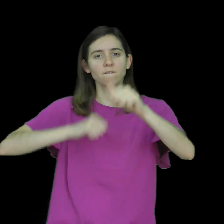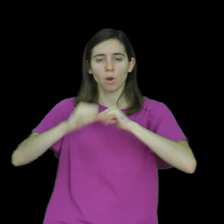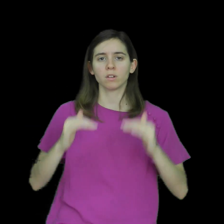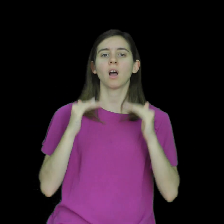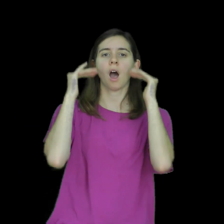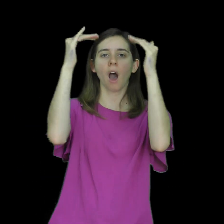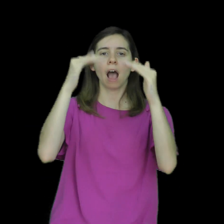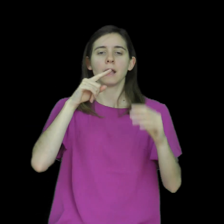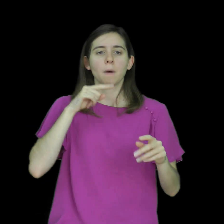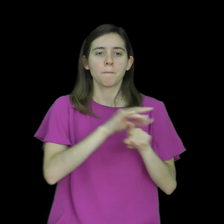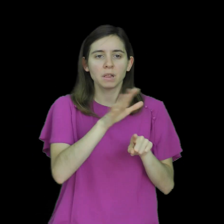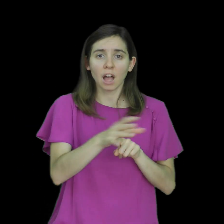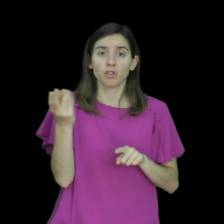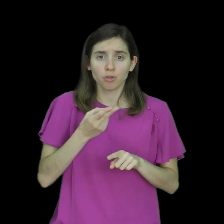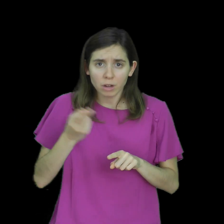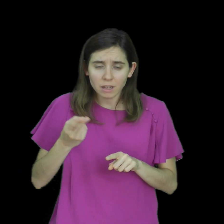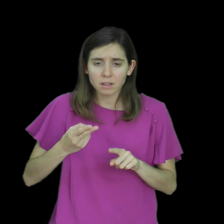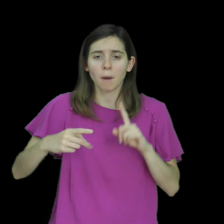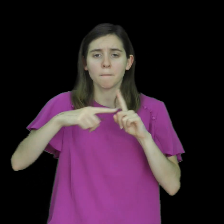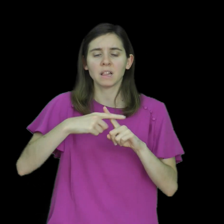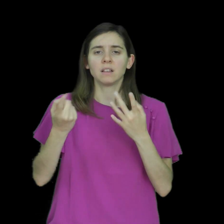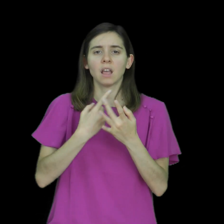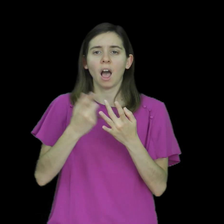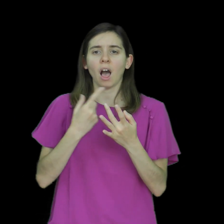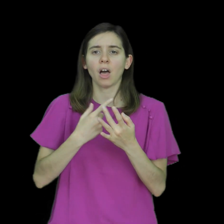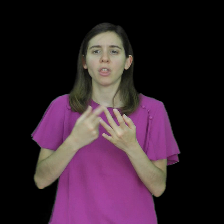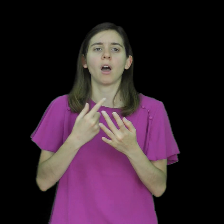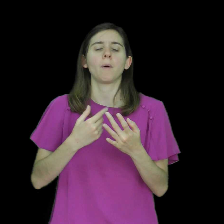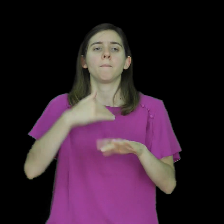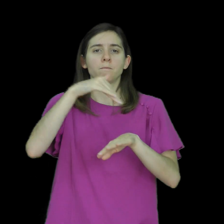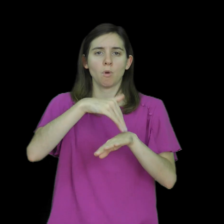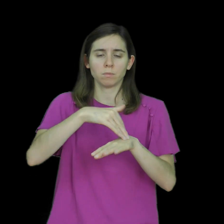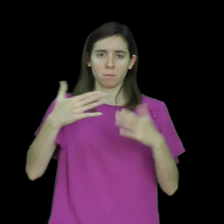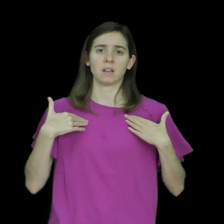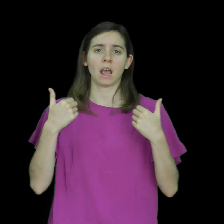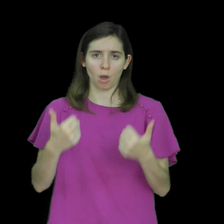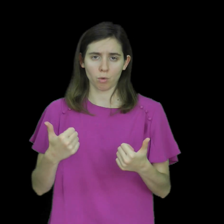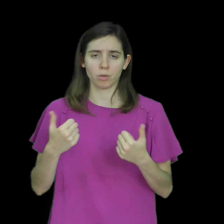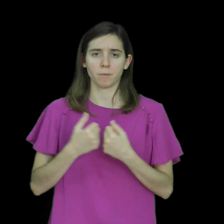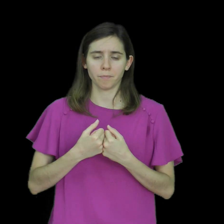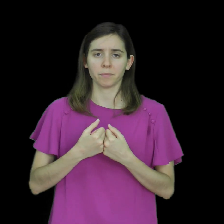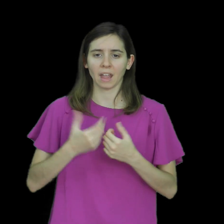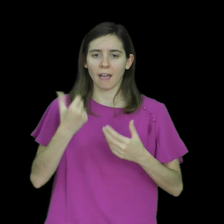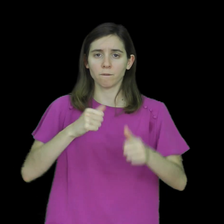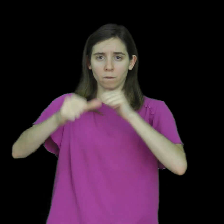blood sugars and other chronic health conditions. The power of lifestyle habits